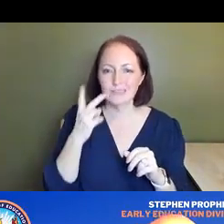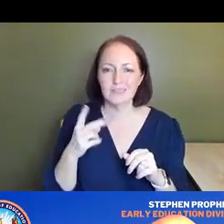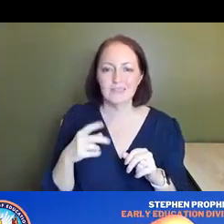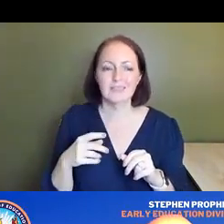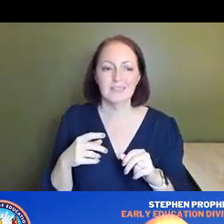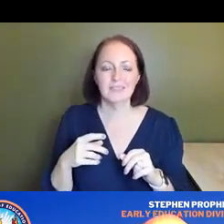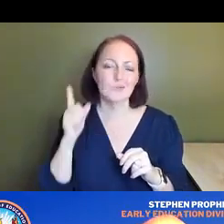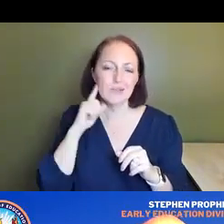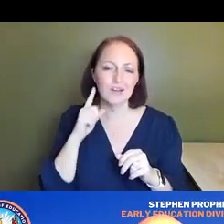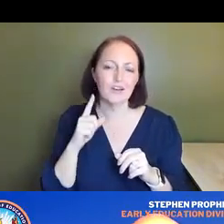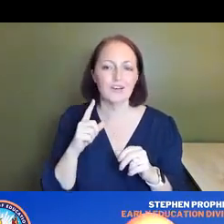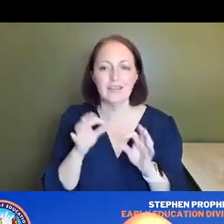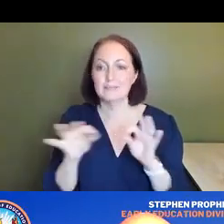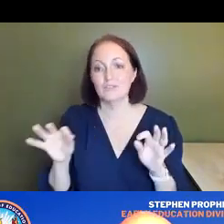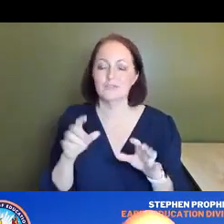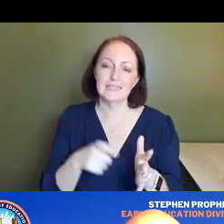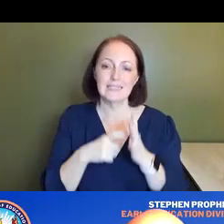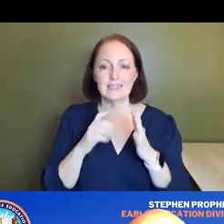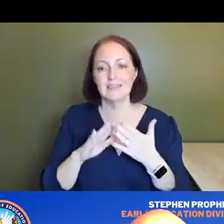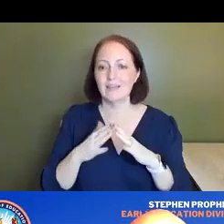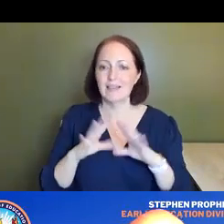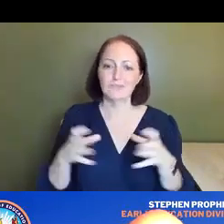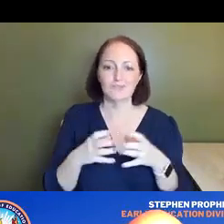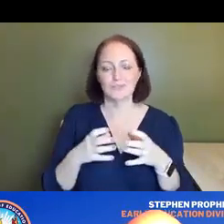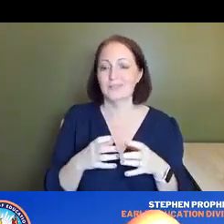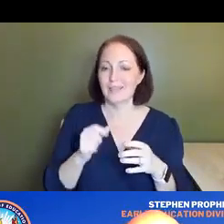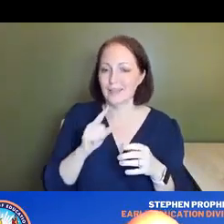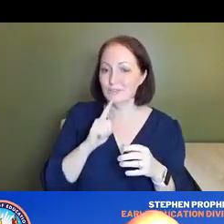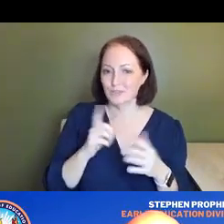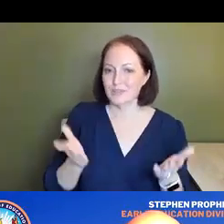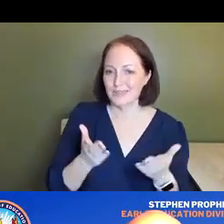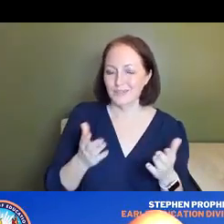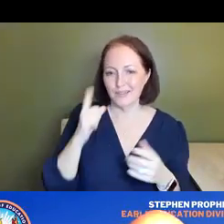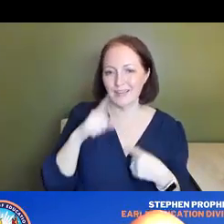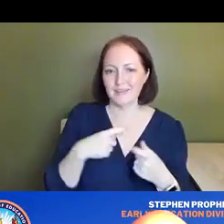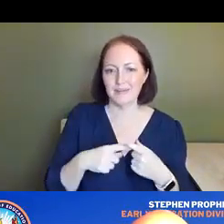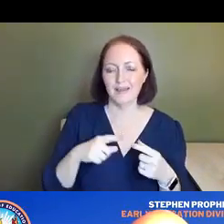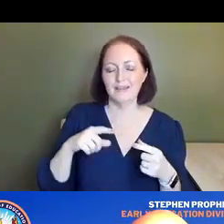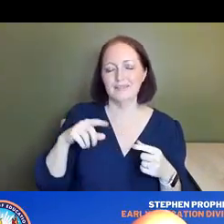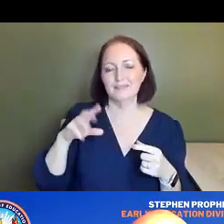hear the expression it takes a village that's absolutely true here when we think about UPK